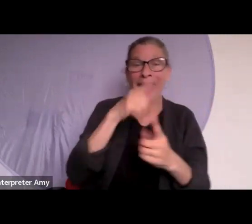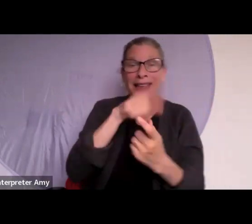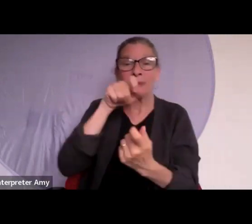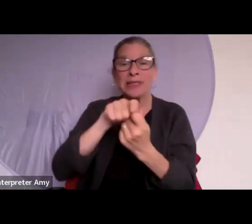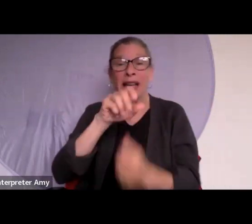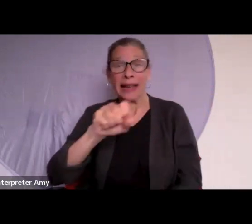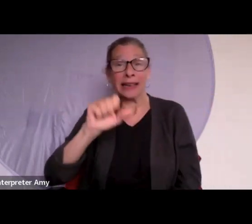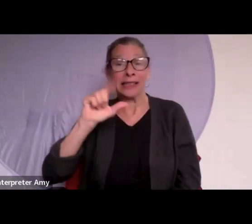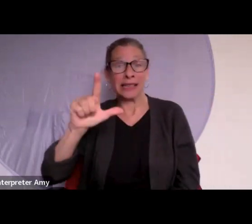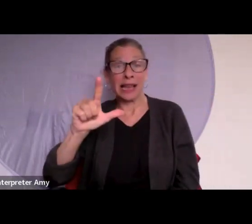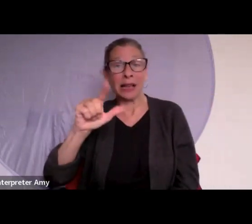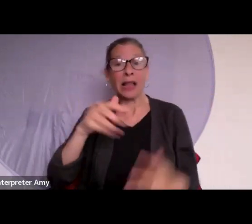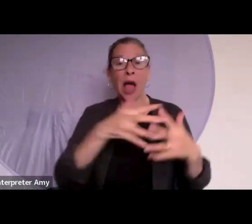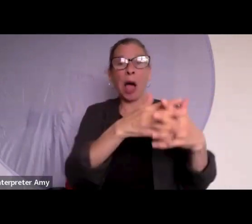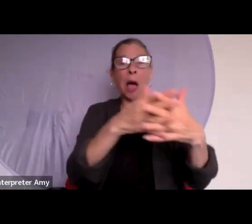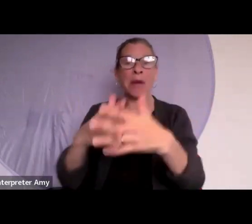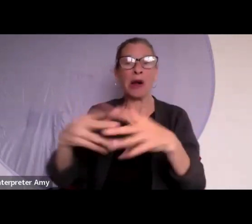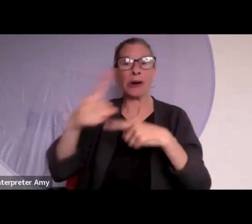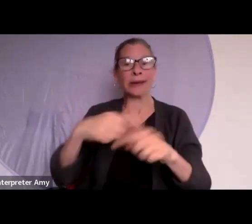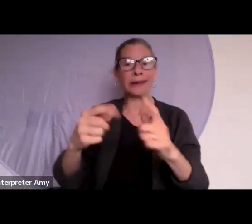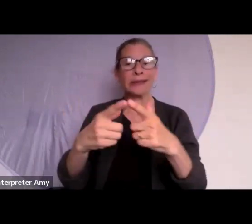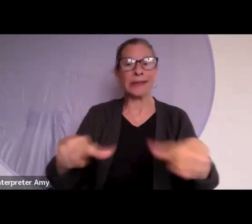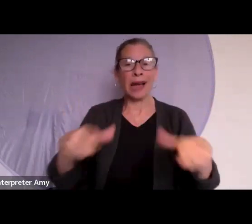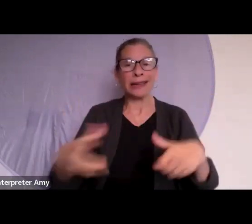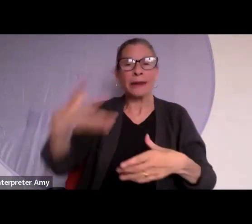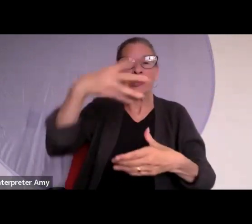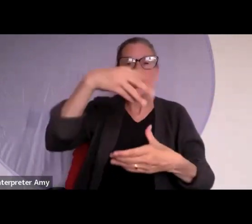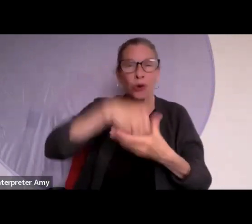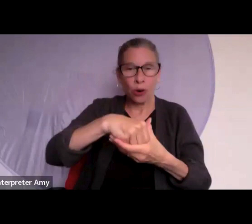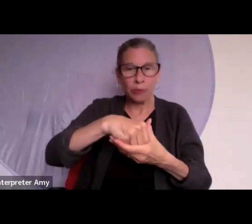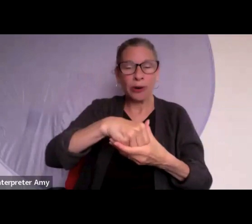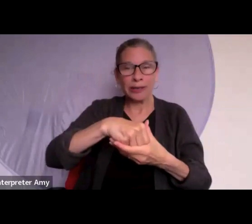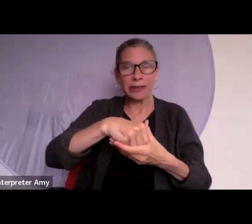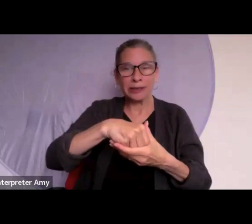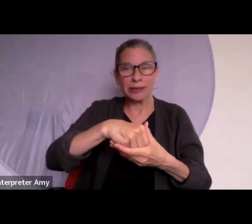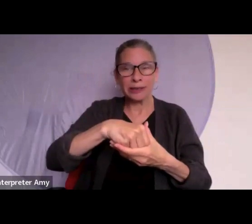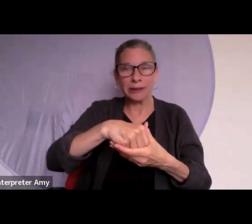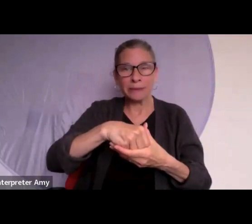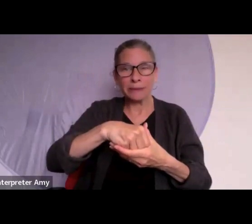American Sign Language, incorporates a lot of not just